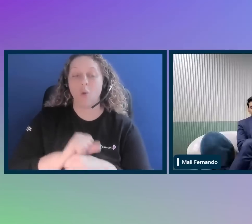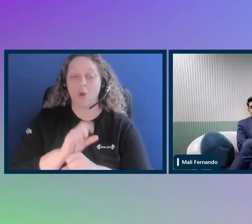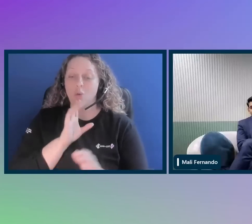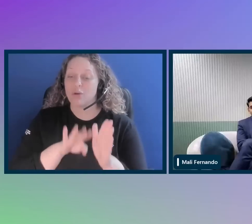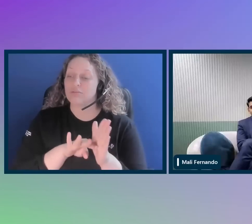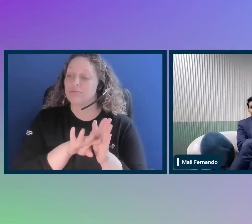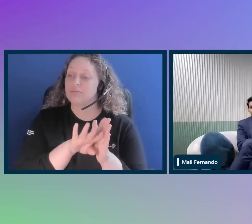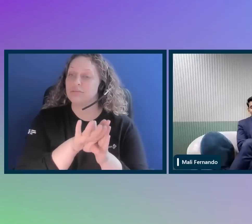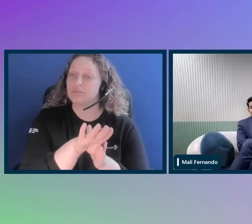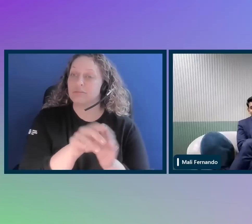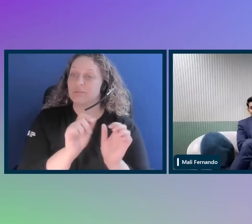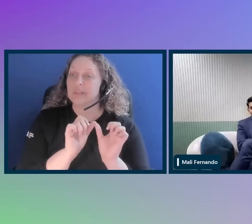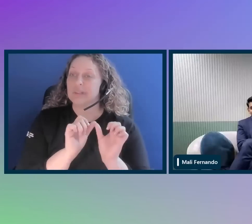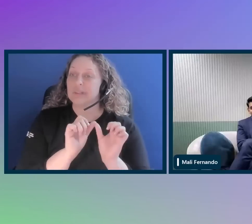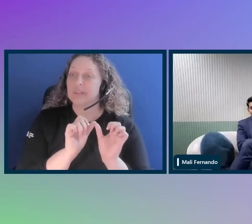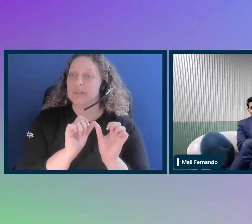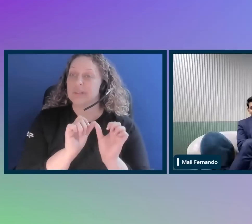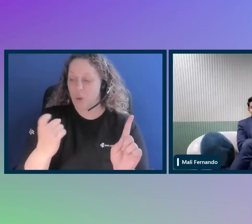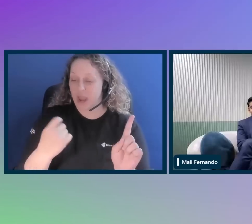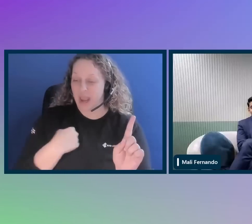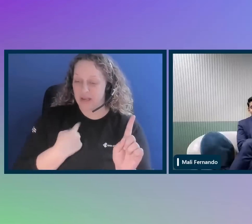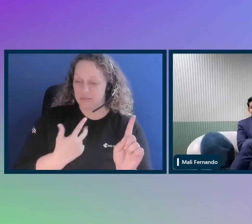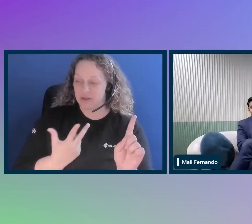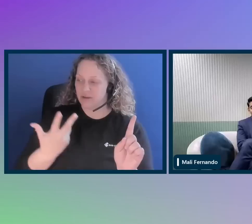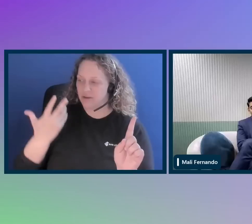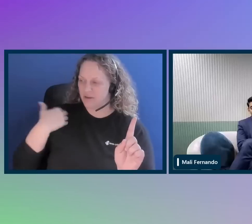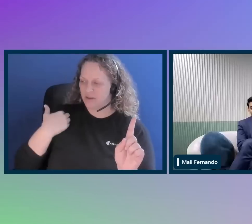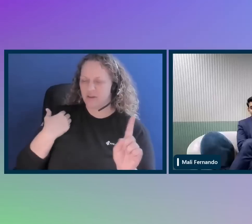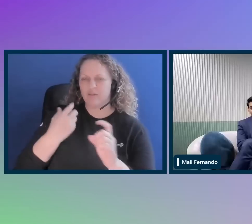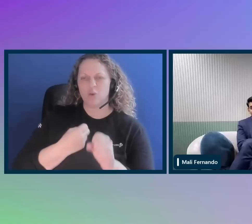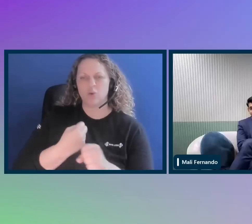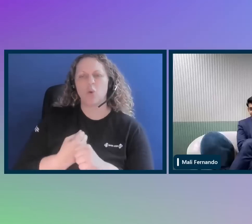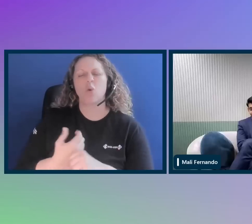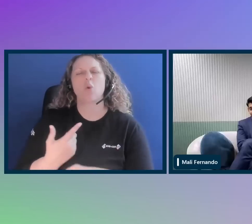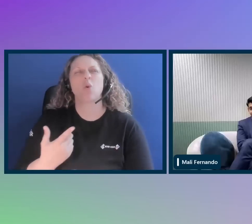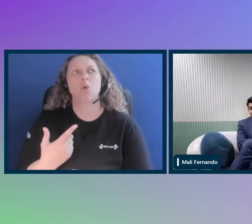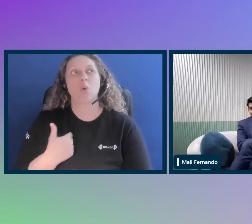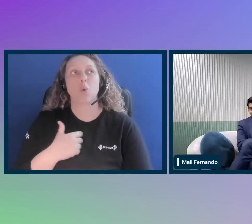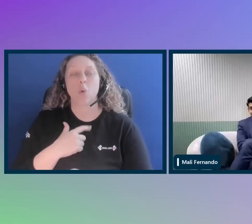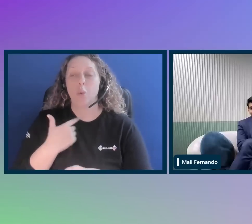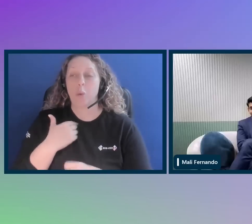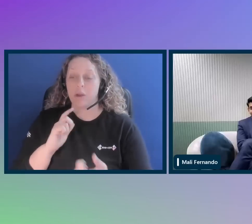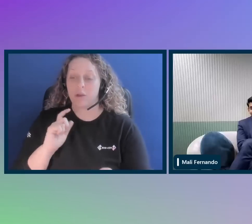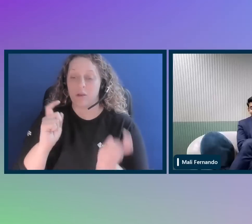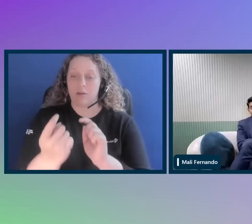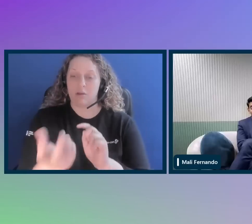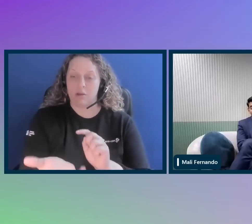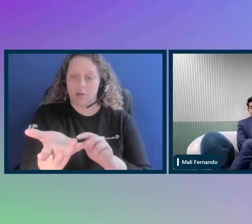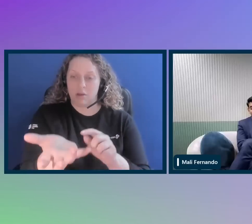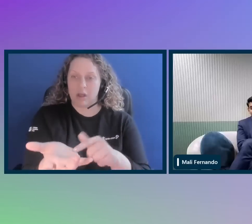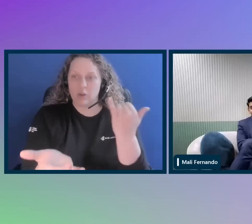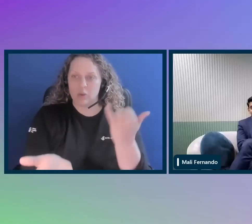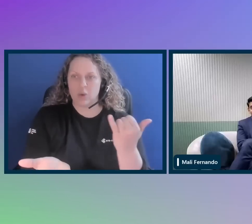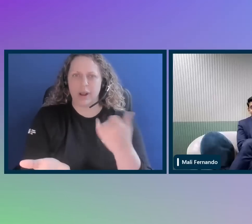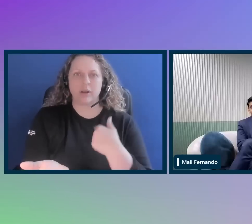but if you'd asked me some years ago, would we be the bank we are today? I would've never dreamt that